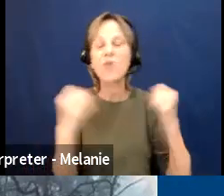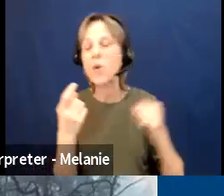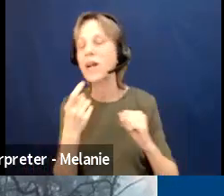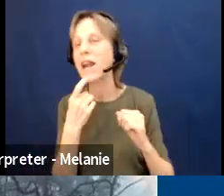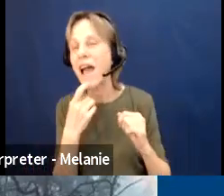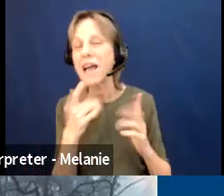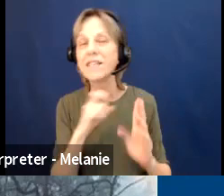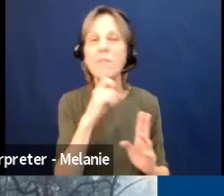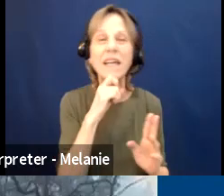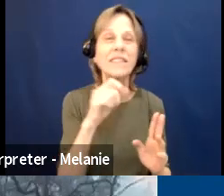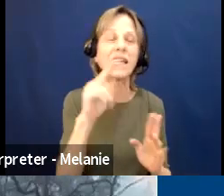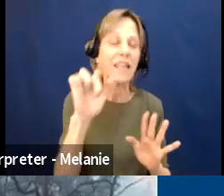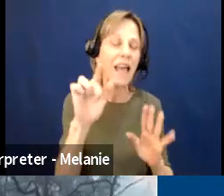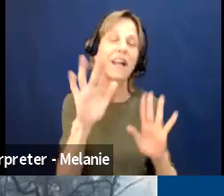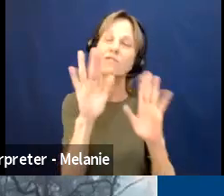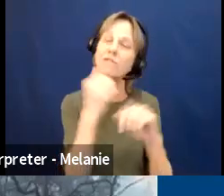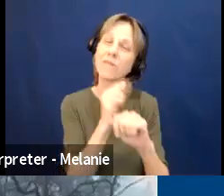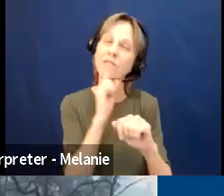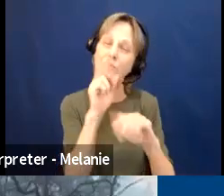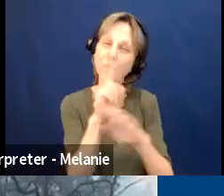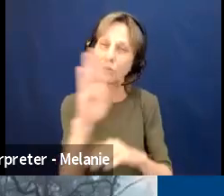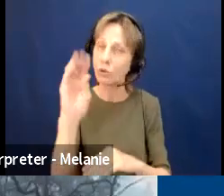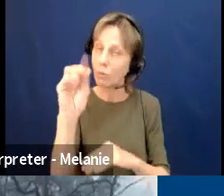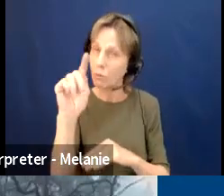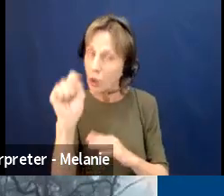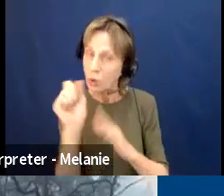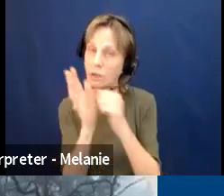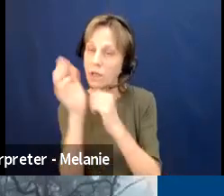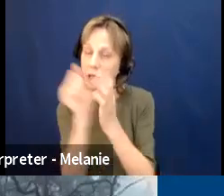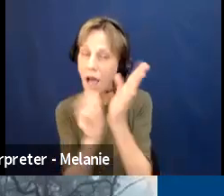wear boots wear gloves and wear masks be careful when you when you go back to the property